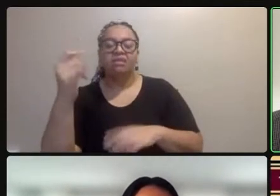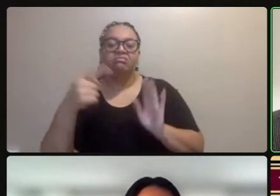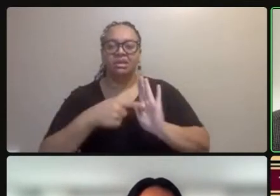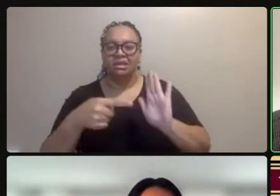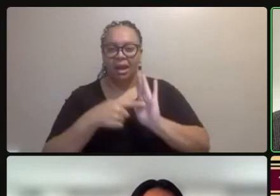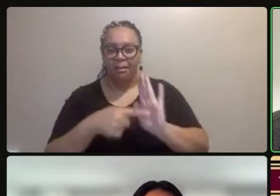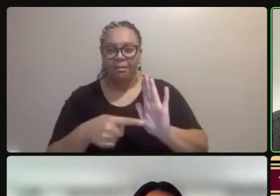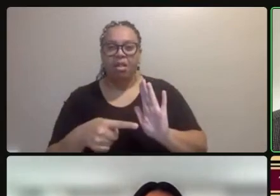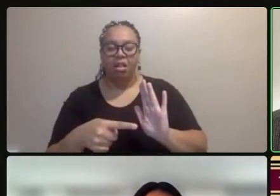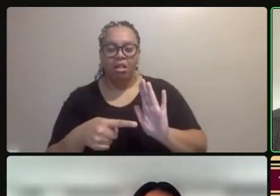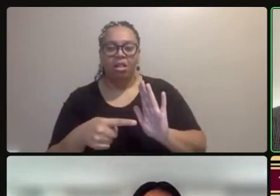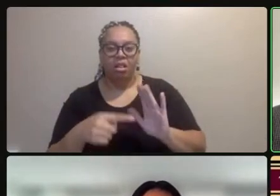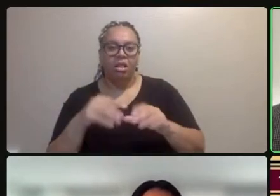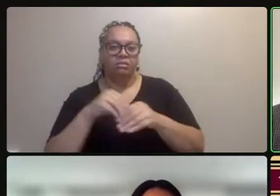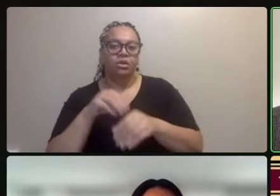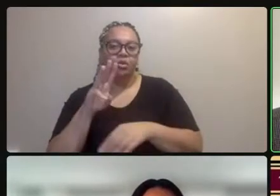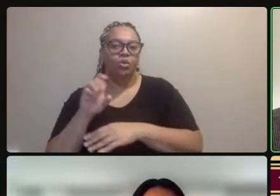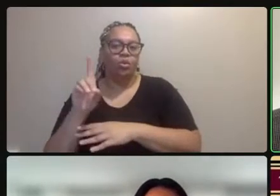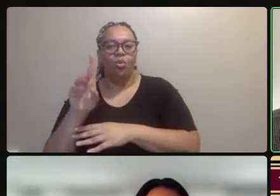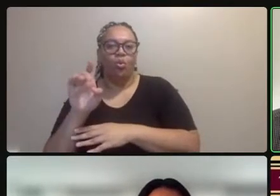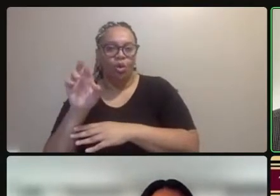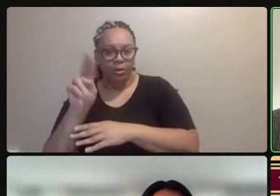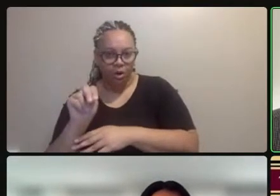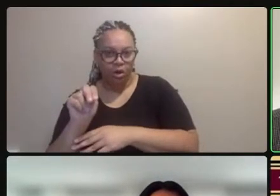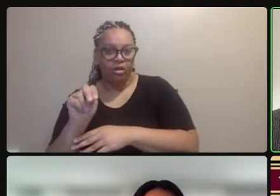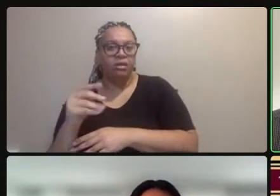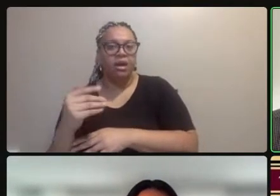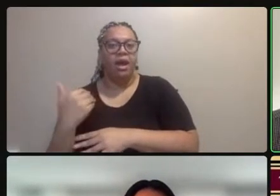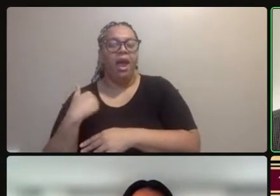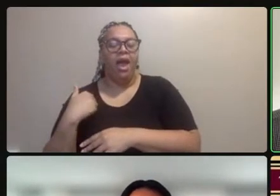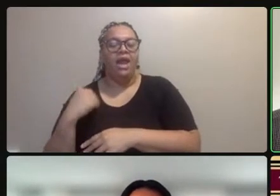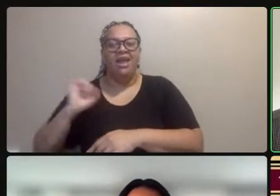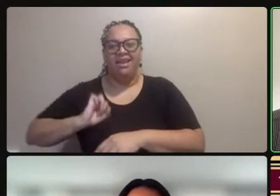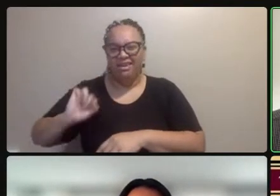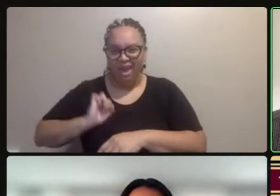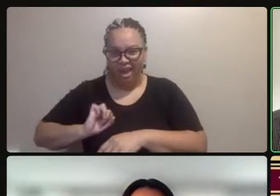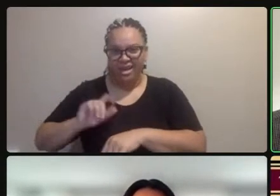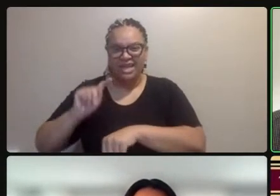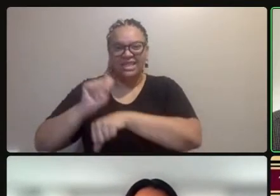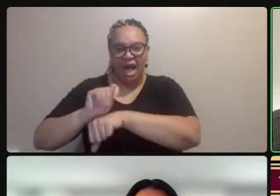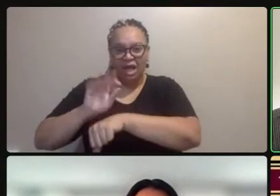THE COMMUNITY. AND I THINK THE THING IS THIS